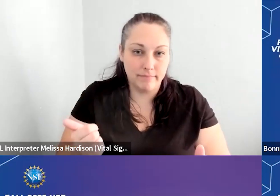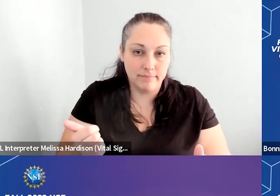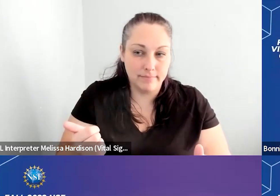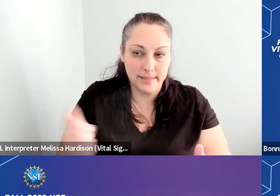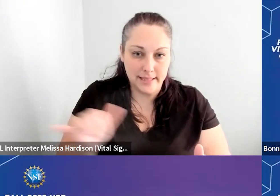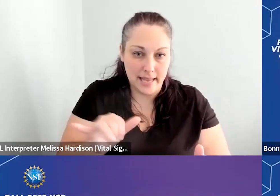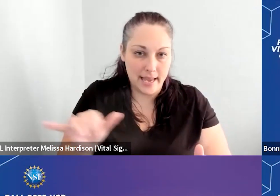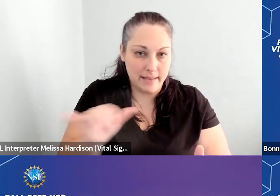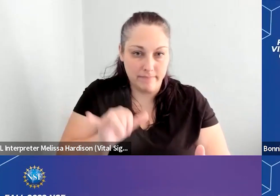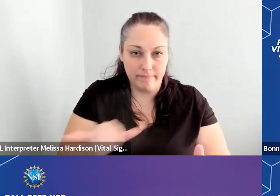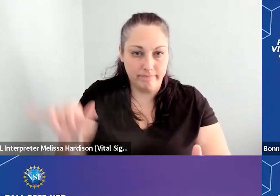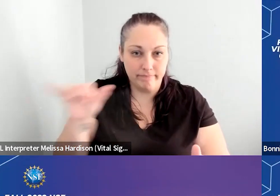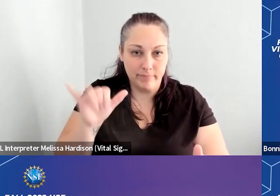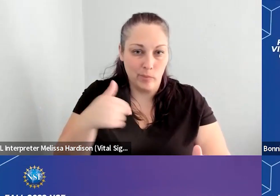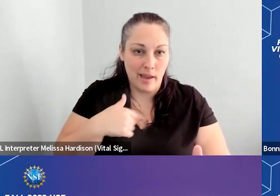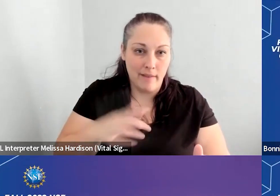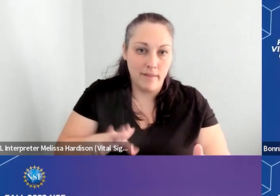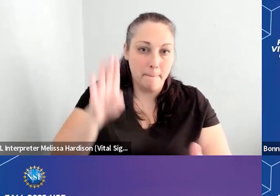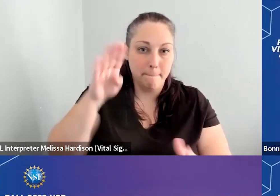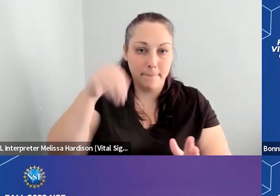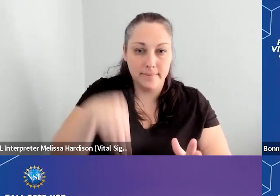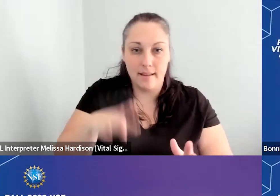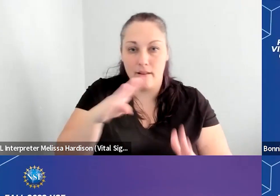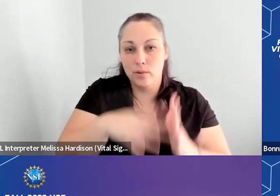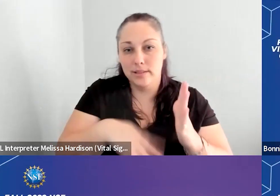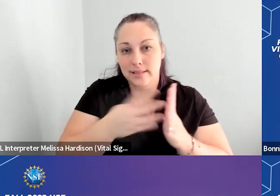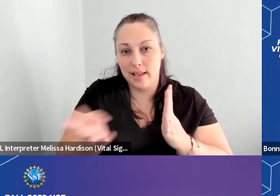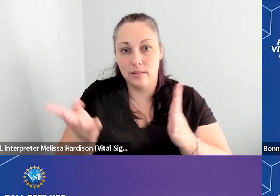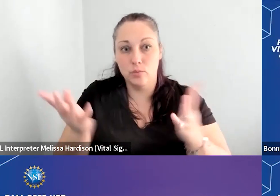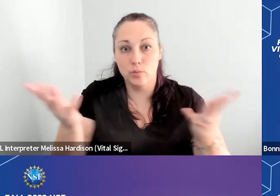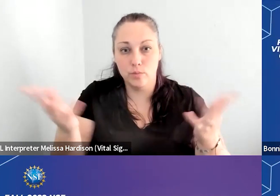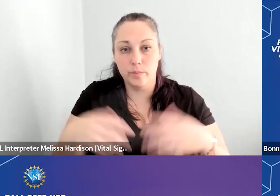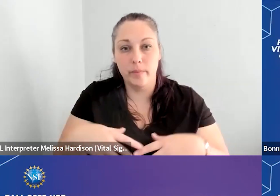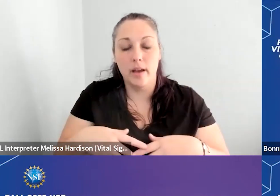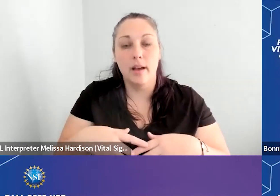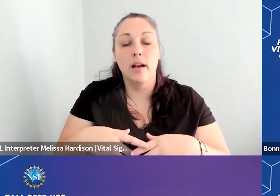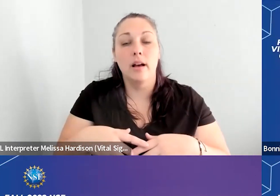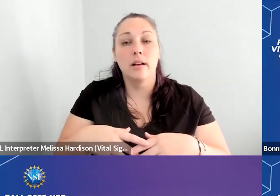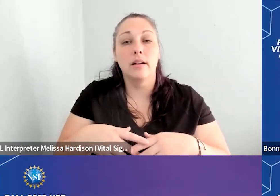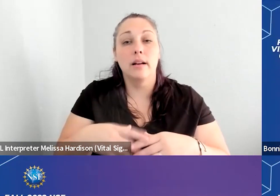The nice thing about S-STEM though is, like let's say you were to submit something to me last week.